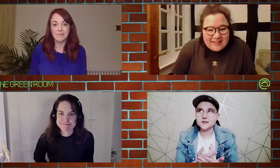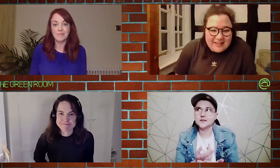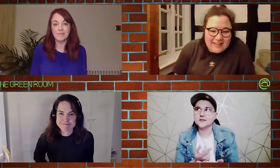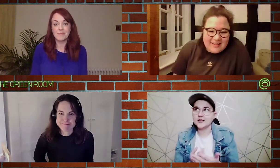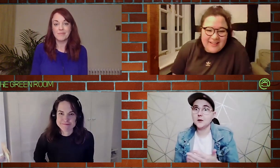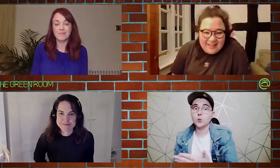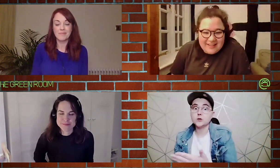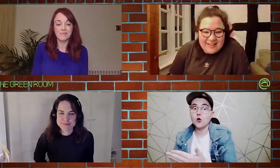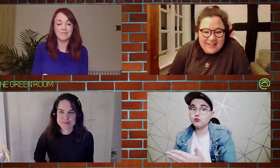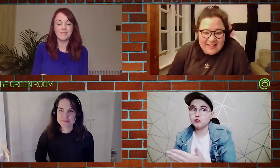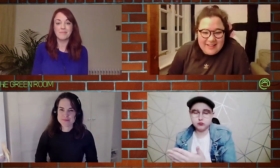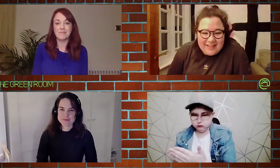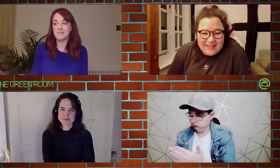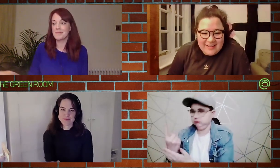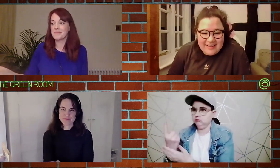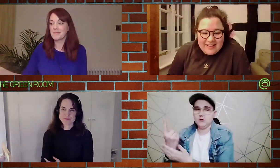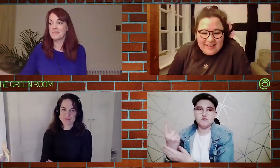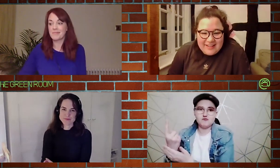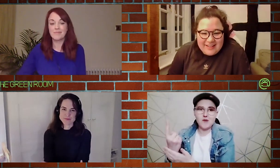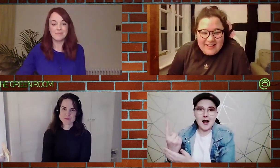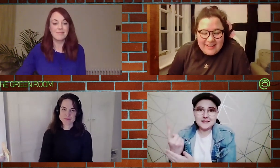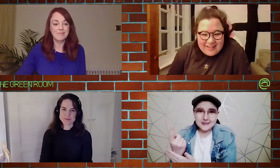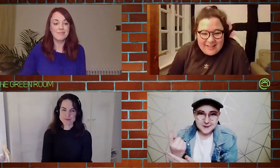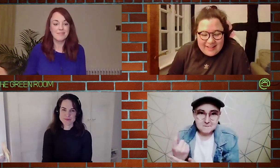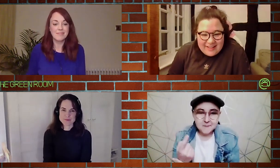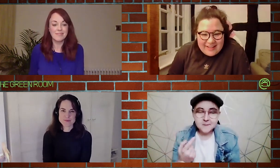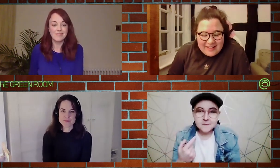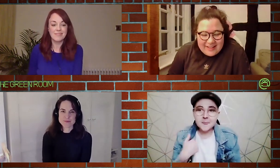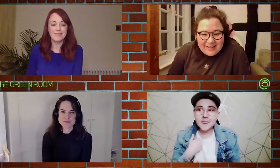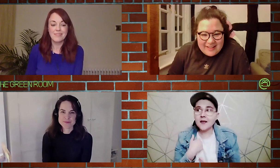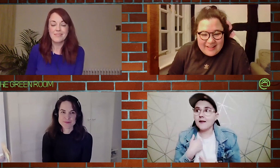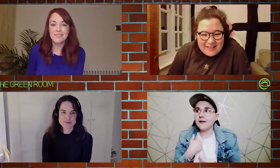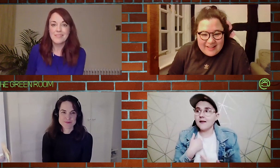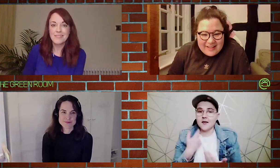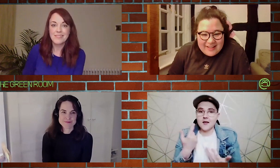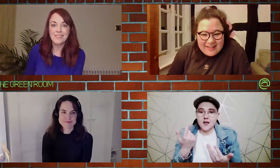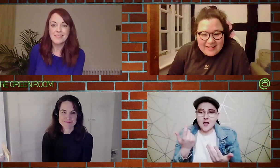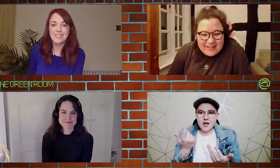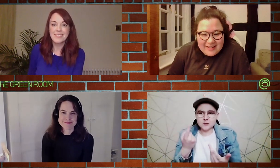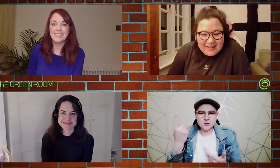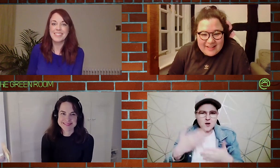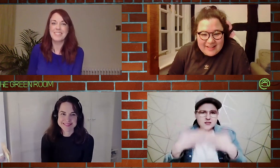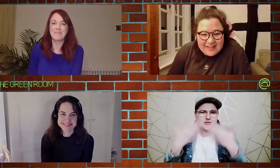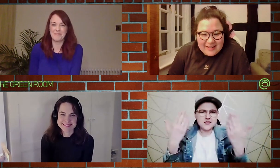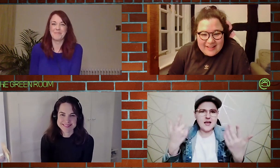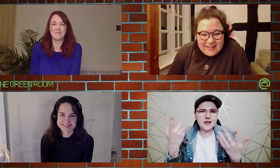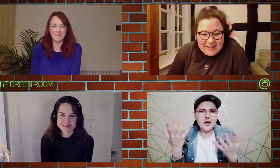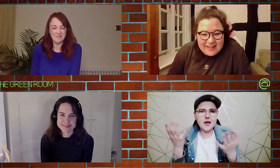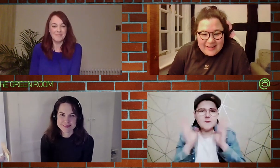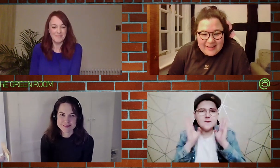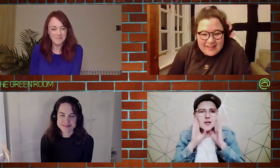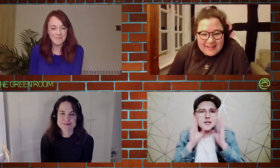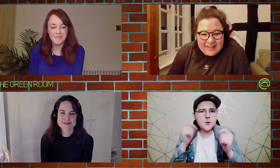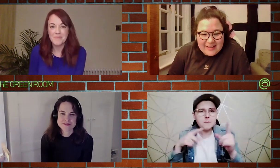Really. It was a completely random out of the blue thing that happened.